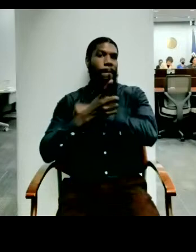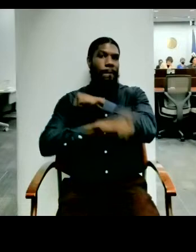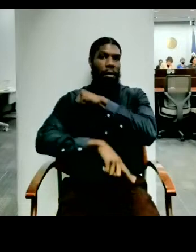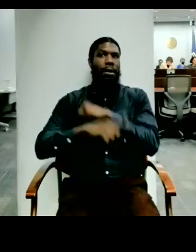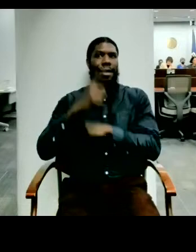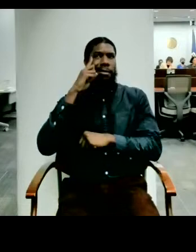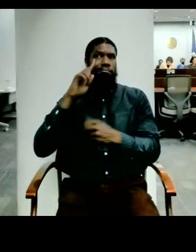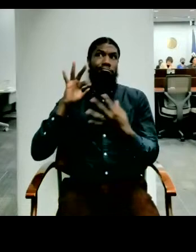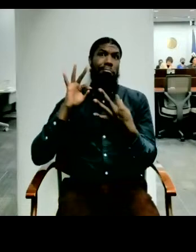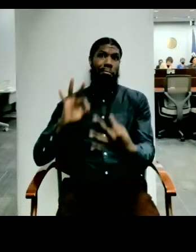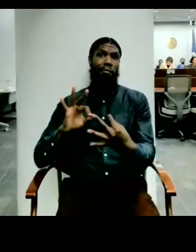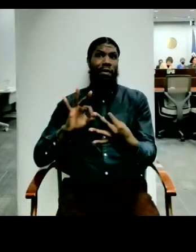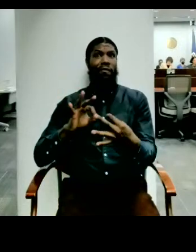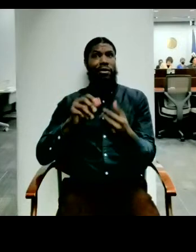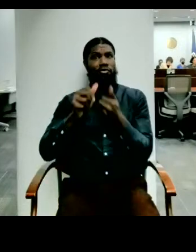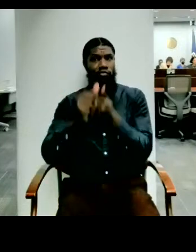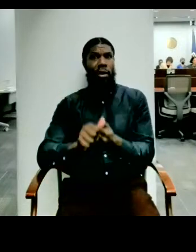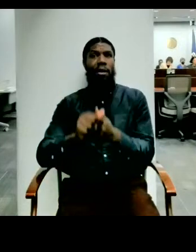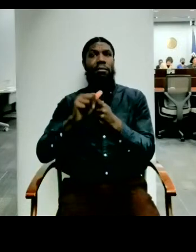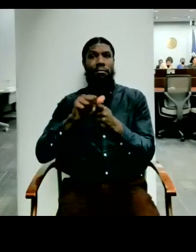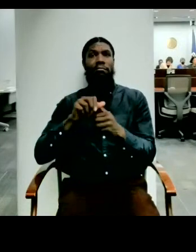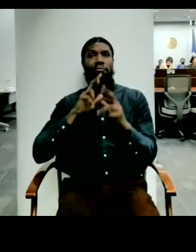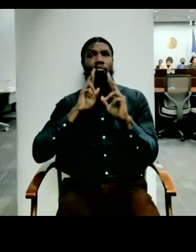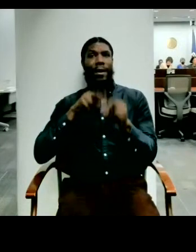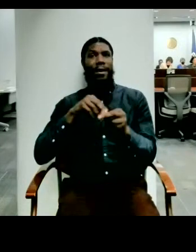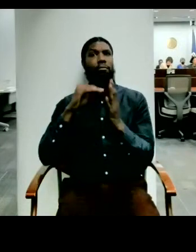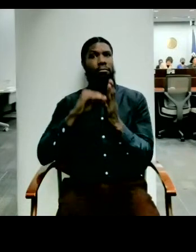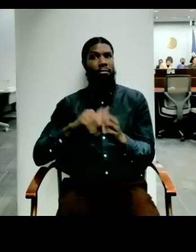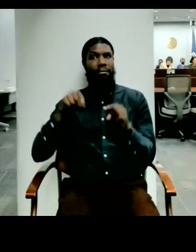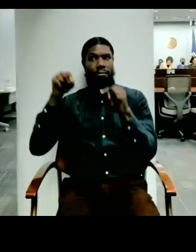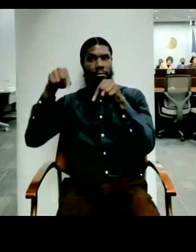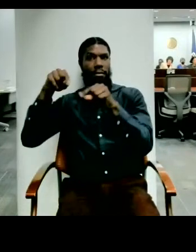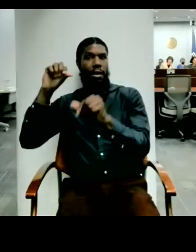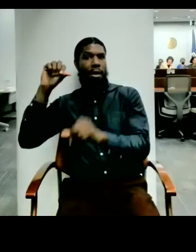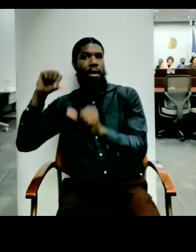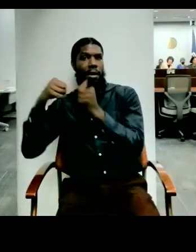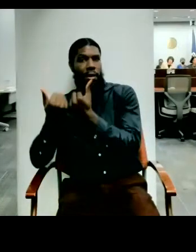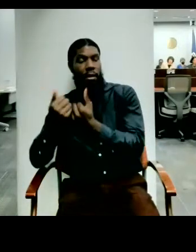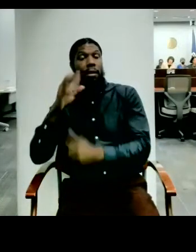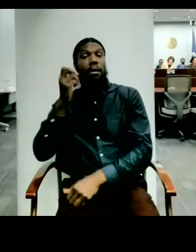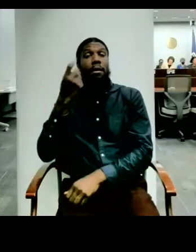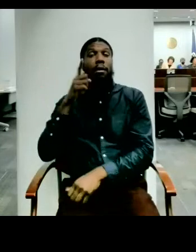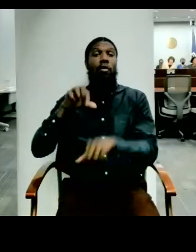record by this agency. But under your work sharing agreements, the collected data is